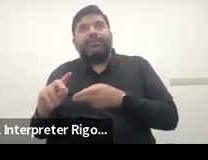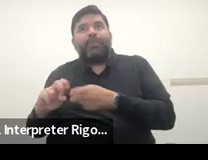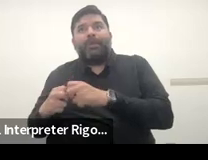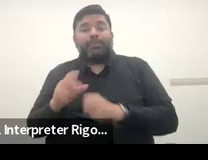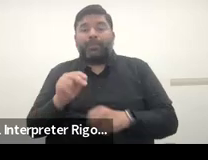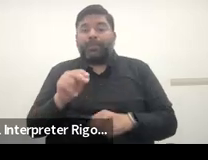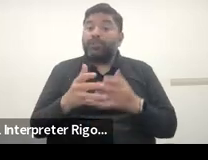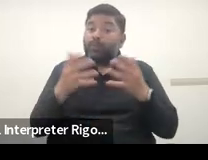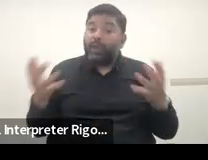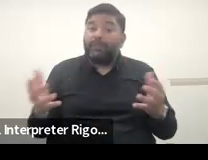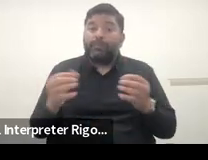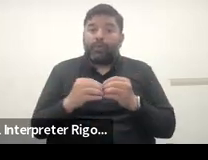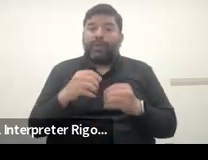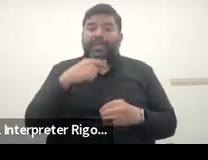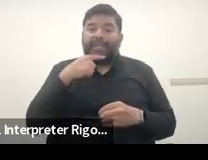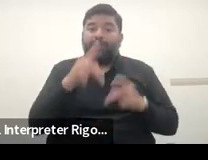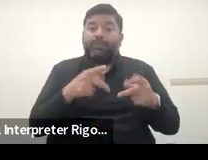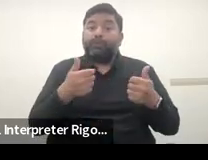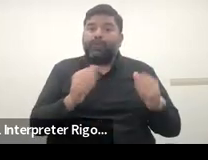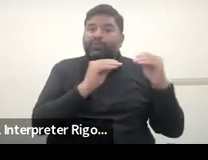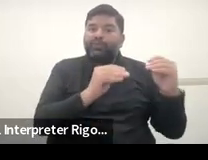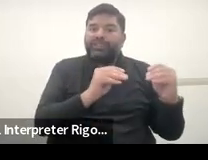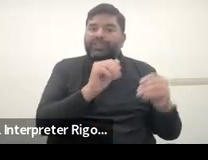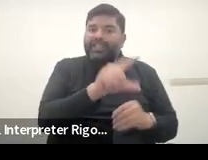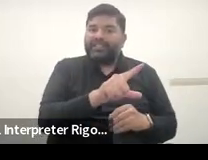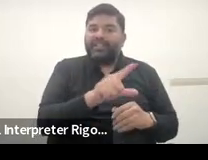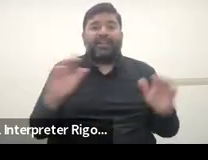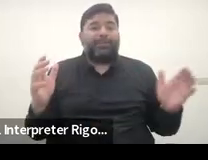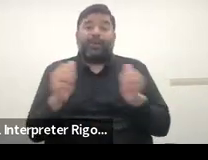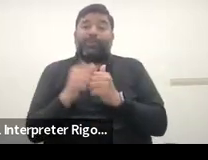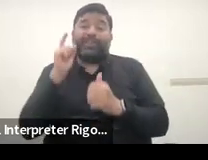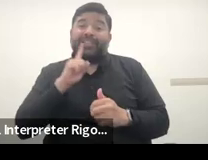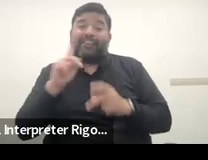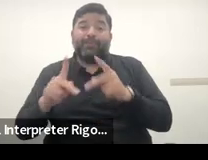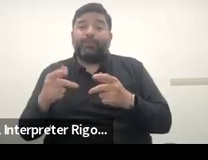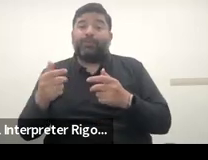language than there are deaf people who are trying to teach sign language so, if we were